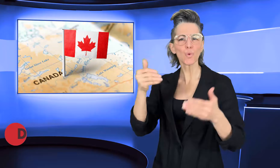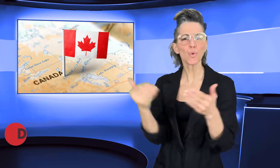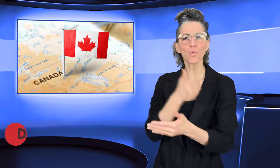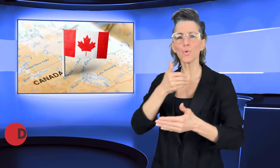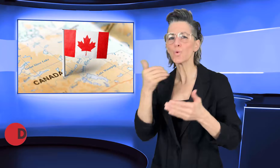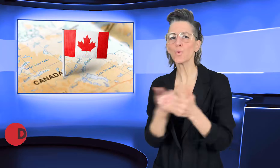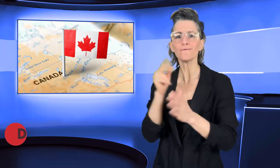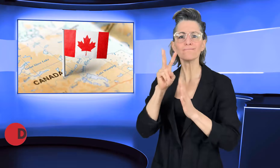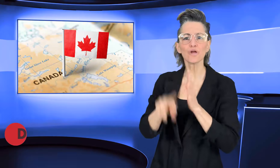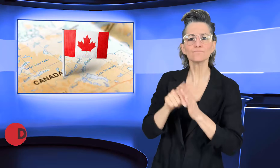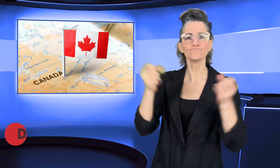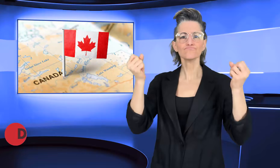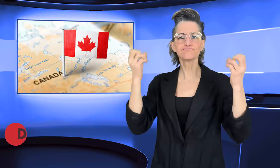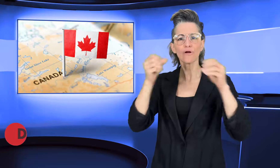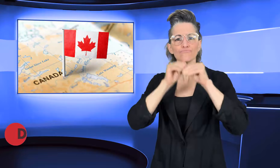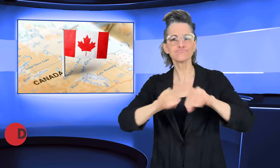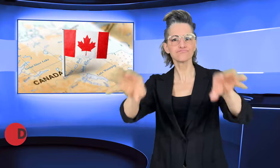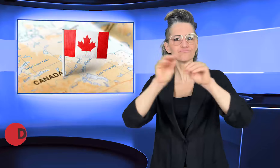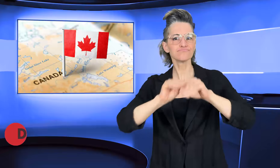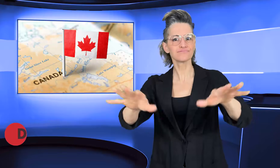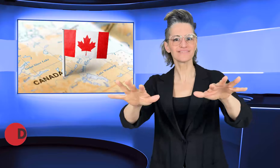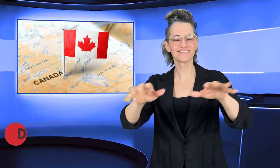get new video updates!